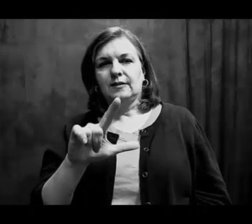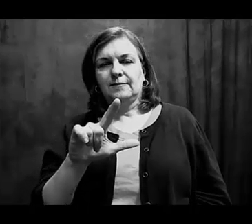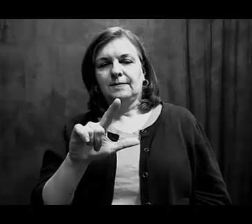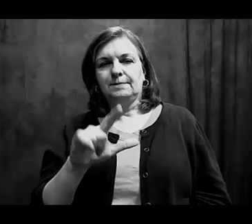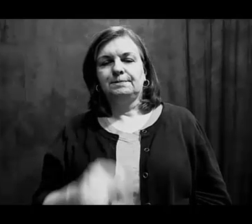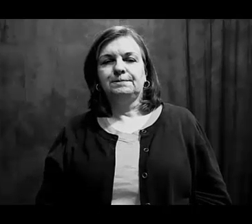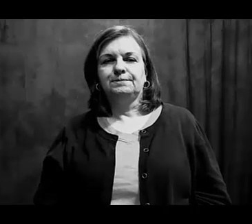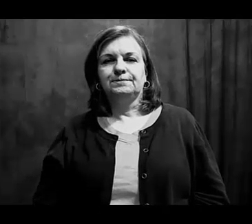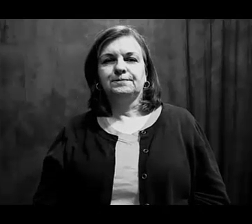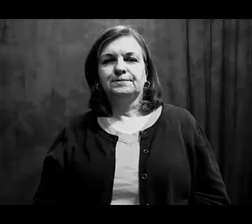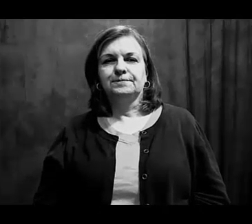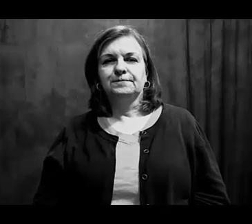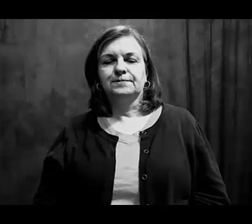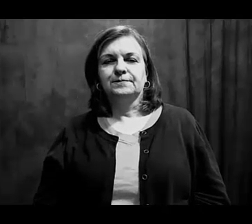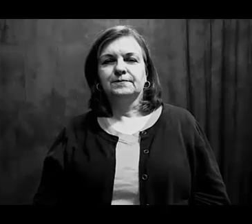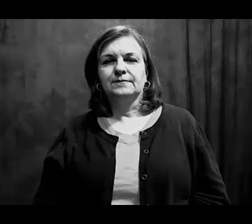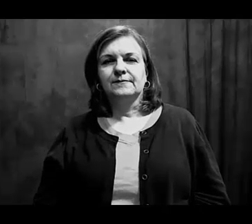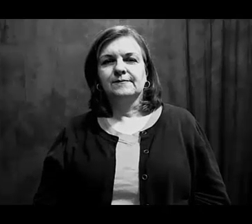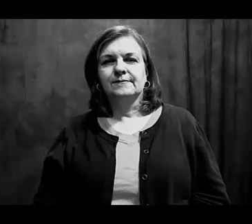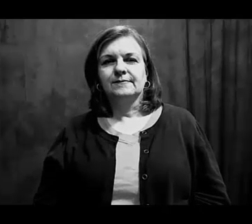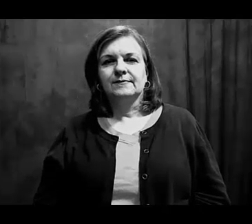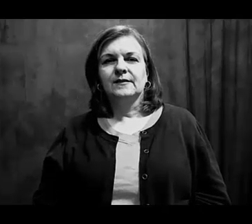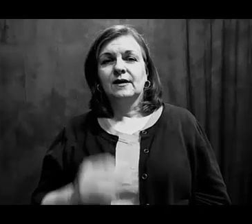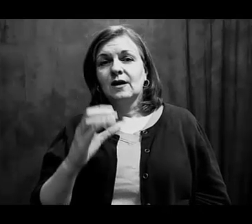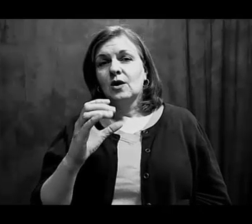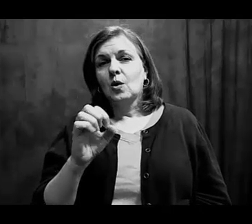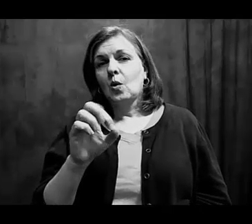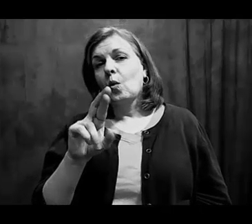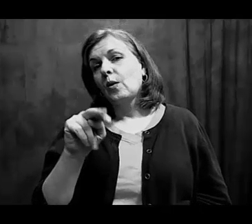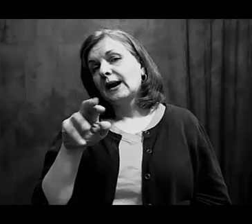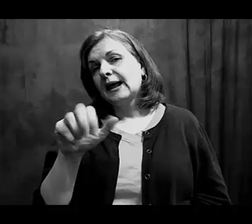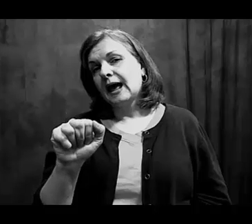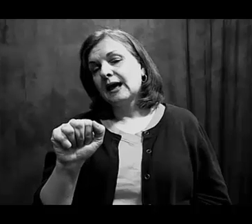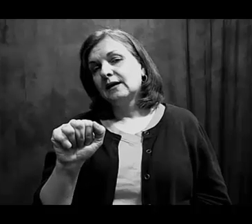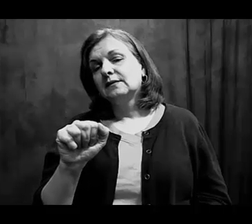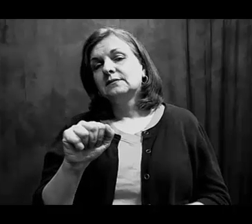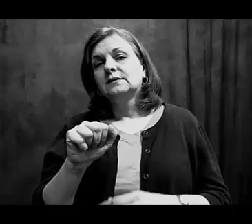the cornea of course can have difficulties as we age